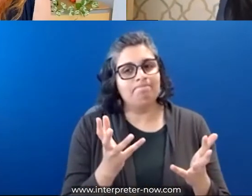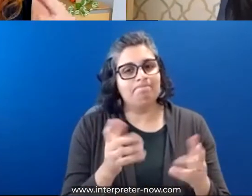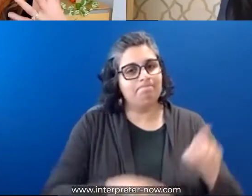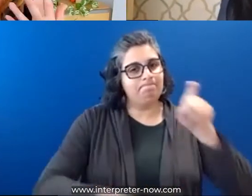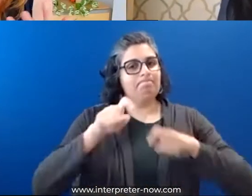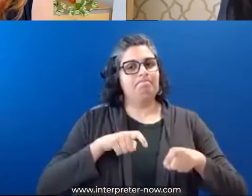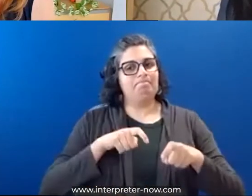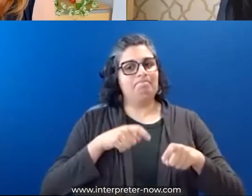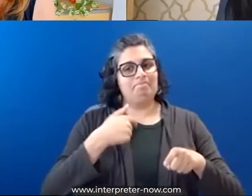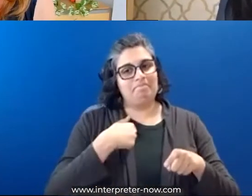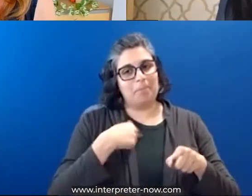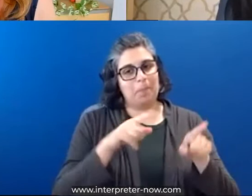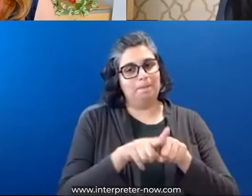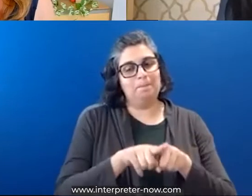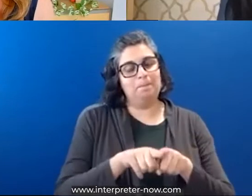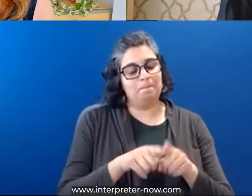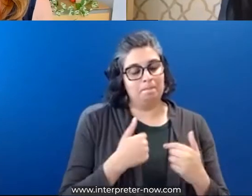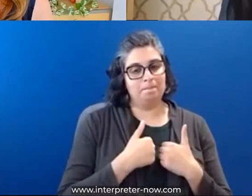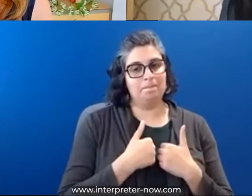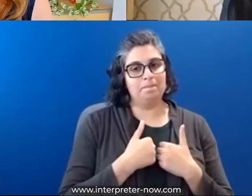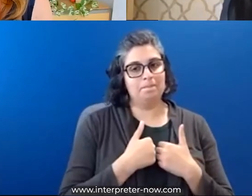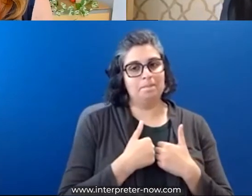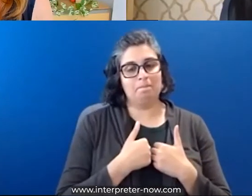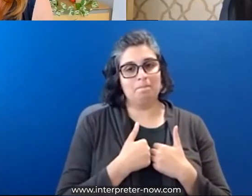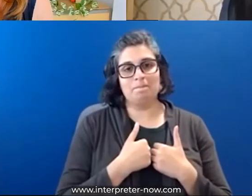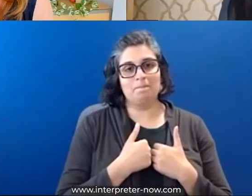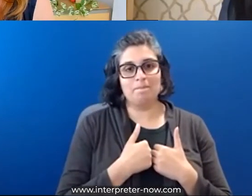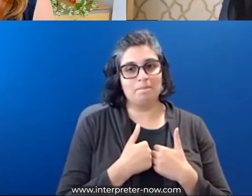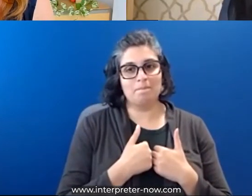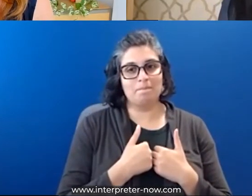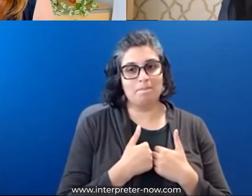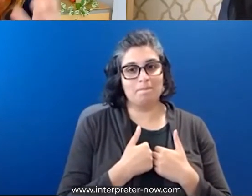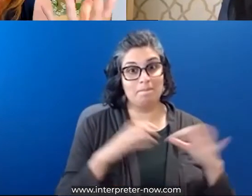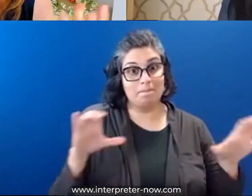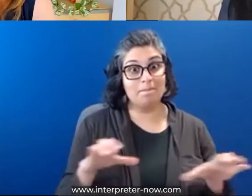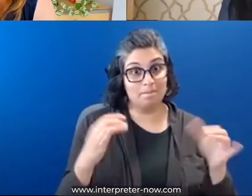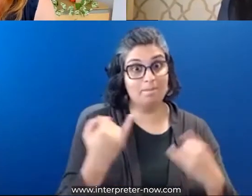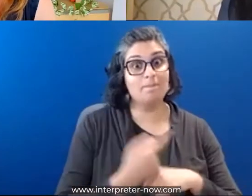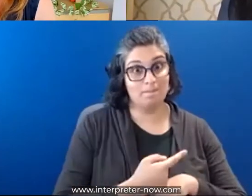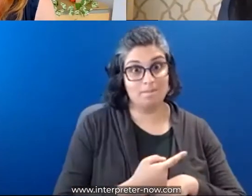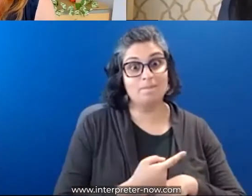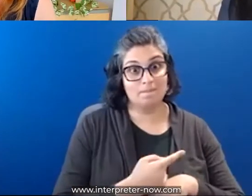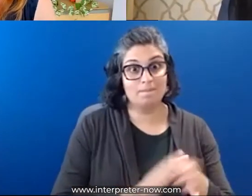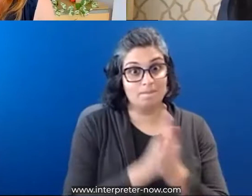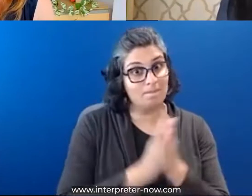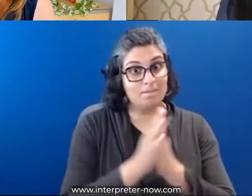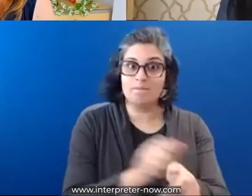I also am definitely activated today and thinking about what's happened in the news.